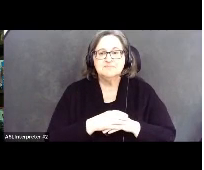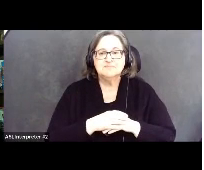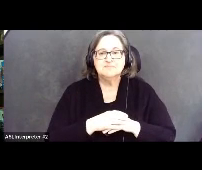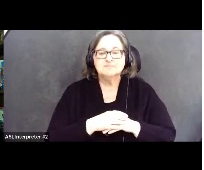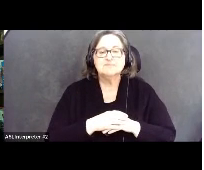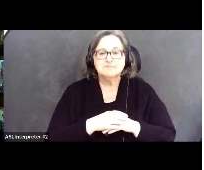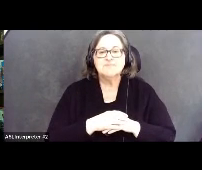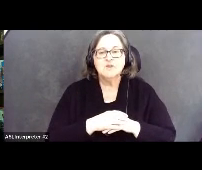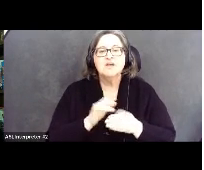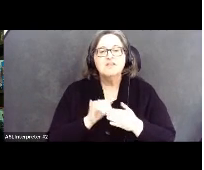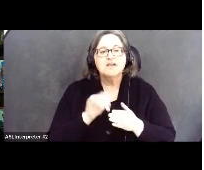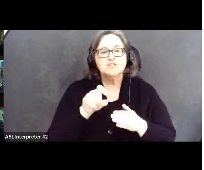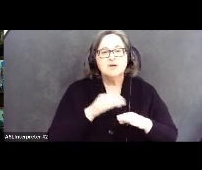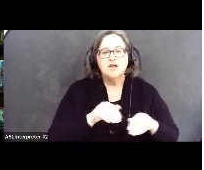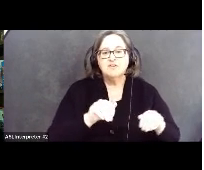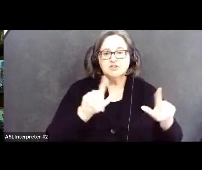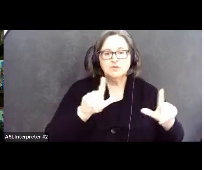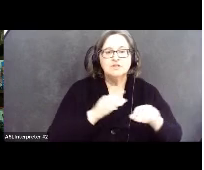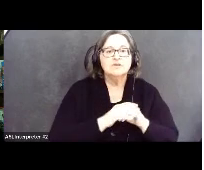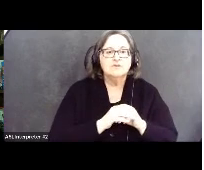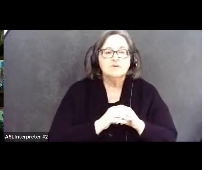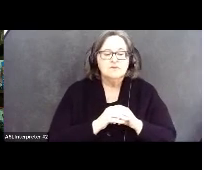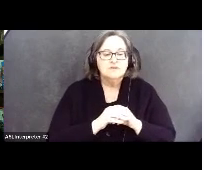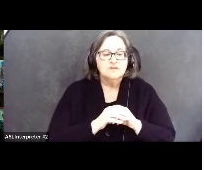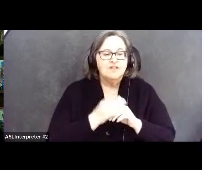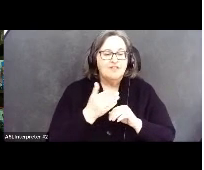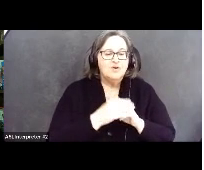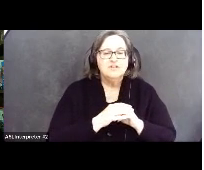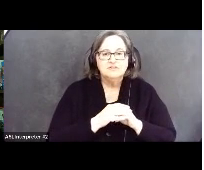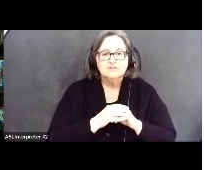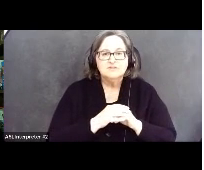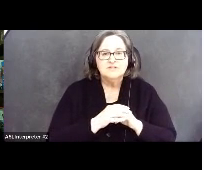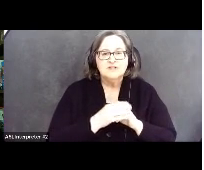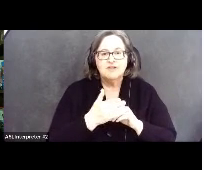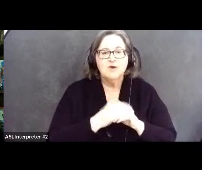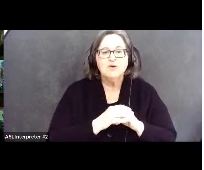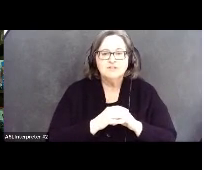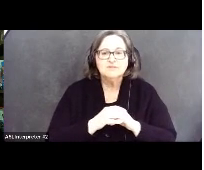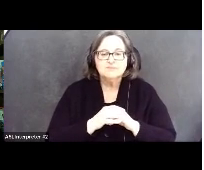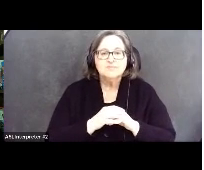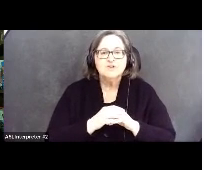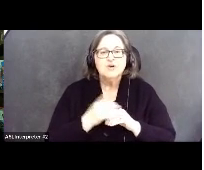It should be onscreen. There it is. There it is. So we want to know who's here.